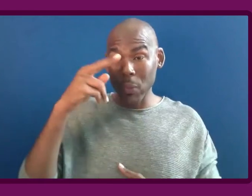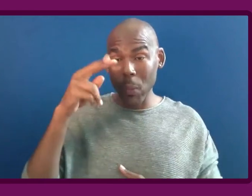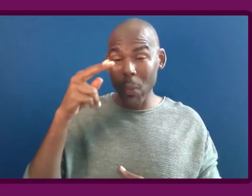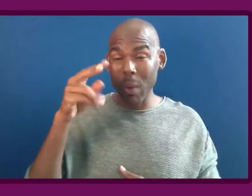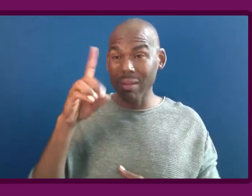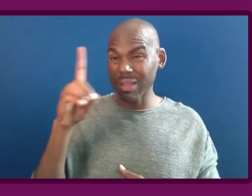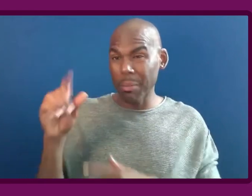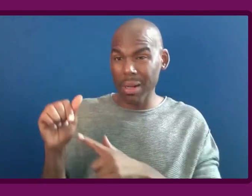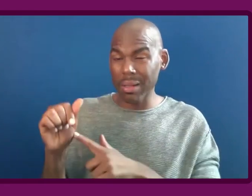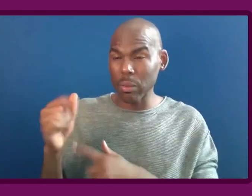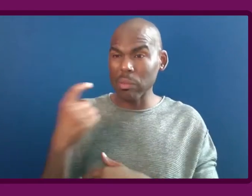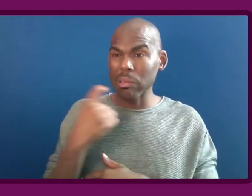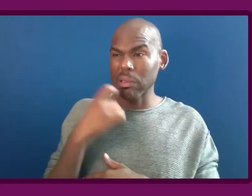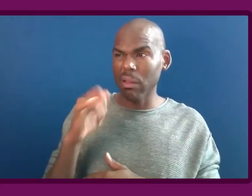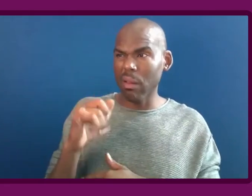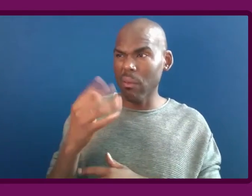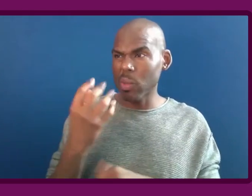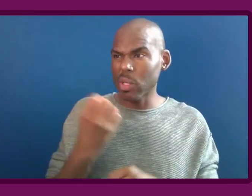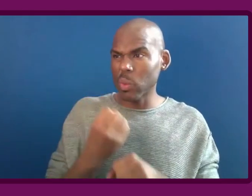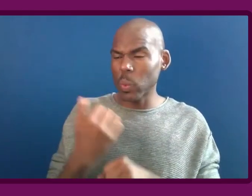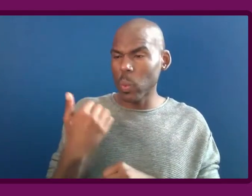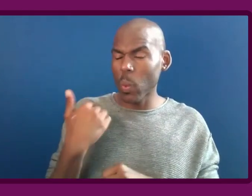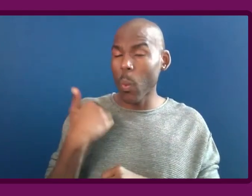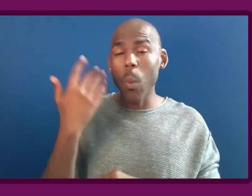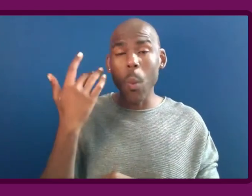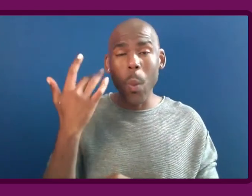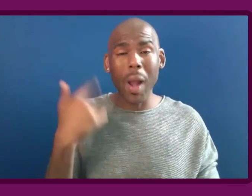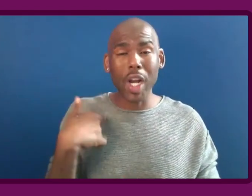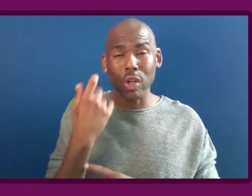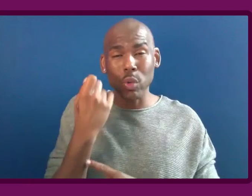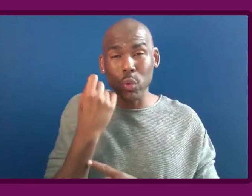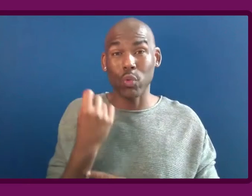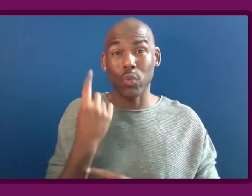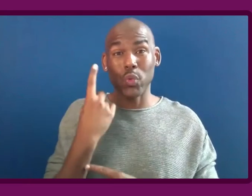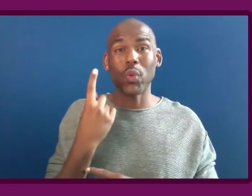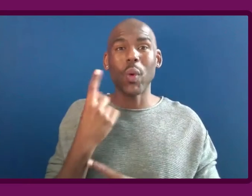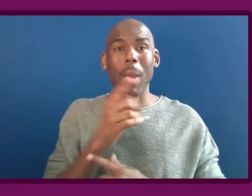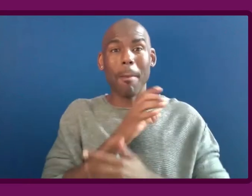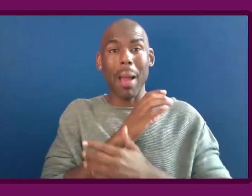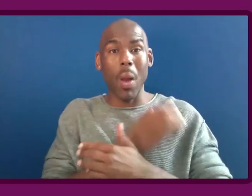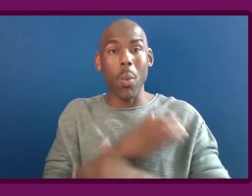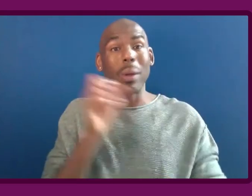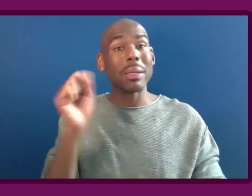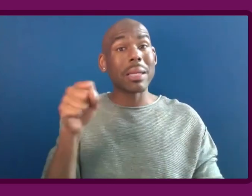Nobody was talking about it. I understood the privilege that I had, being